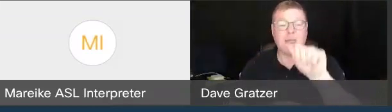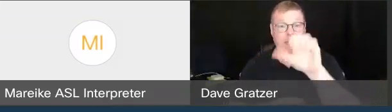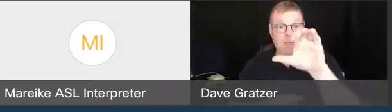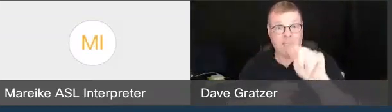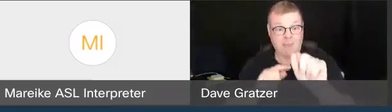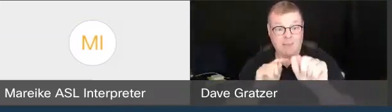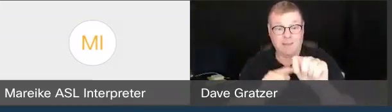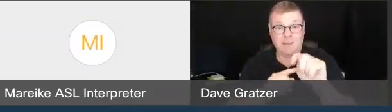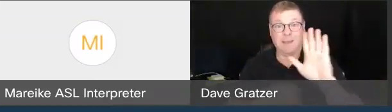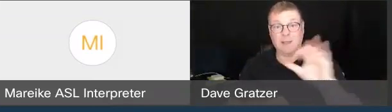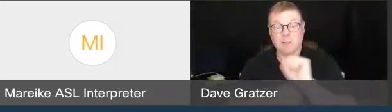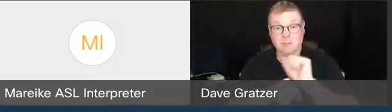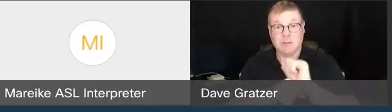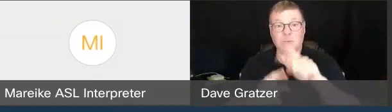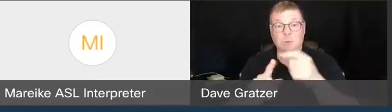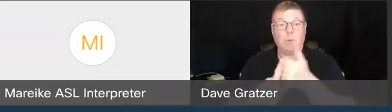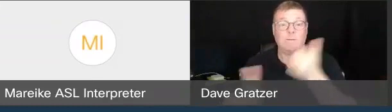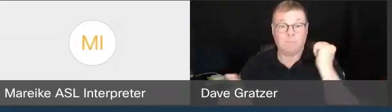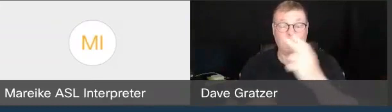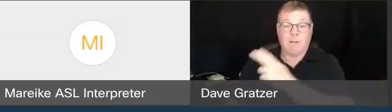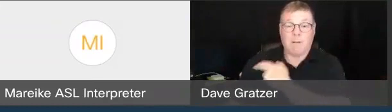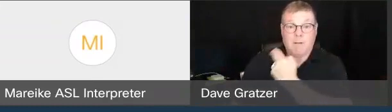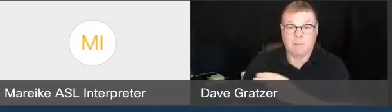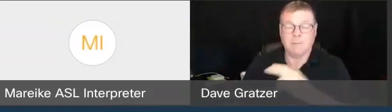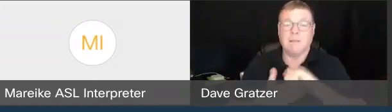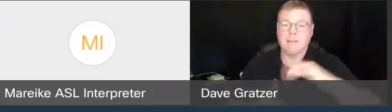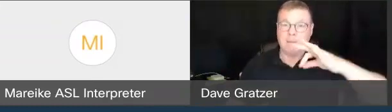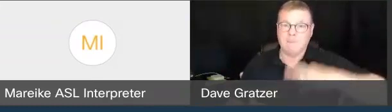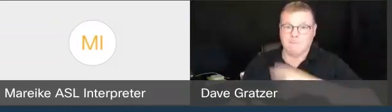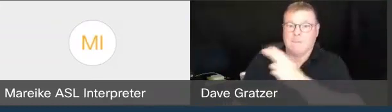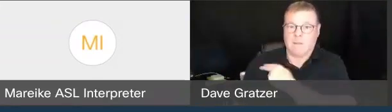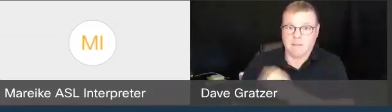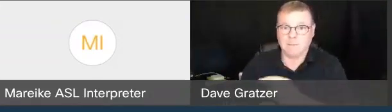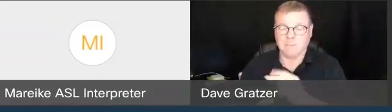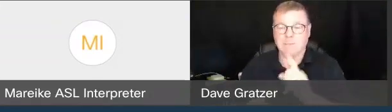to keep folks out of the hospital, well, that benefits the hospitals, but the community mental